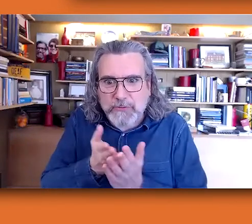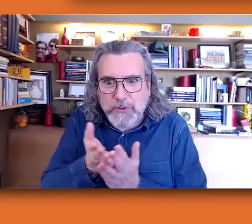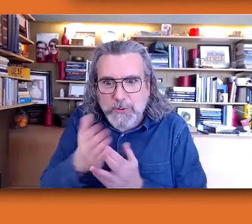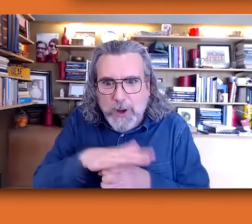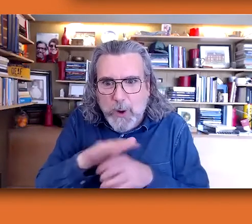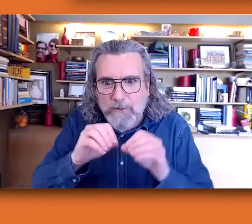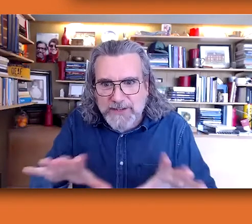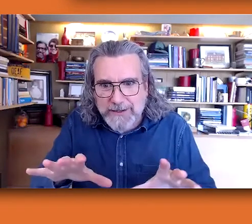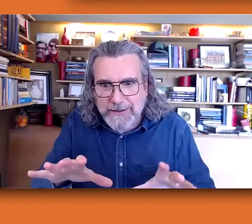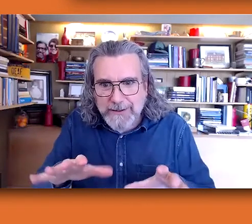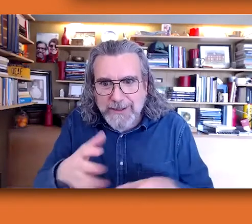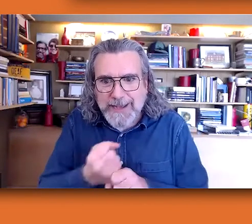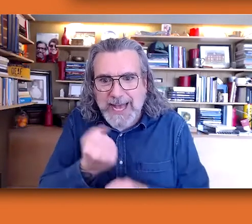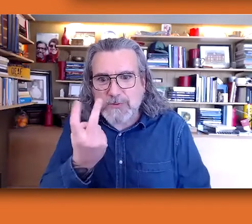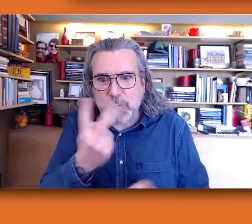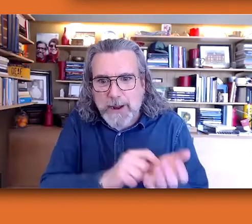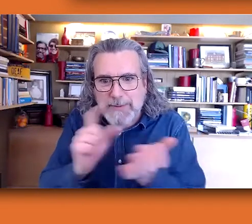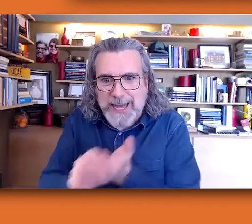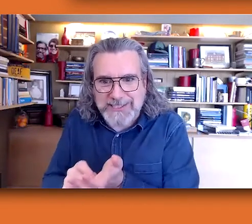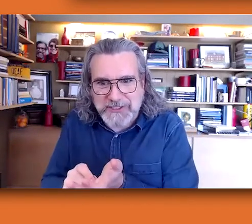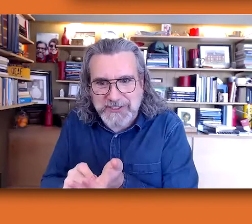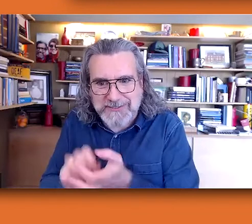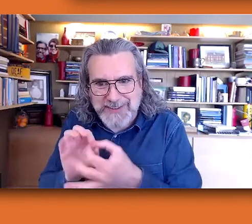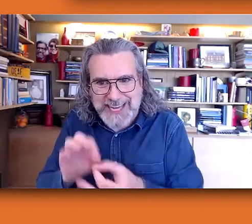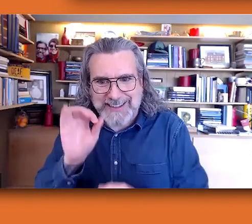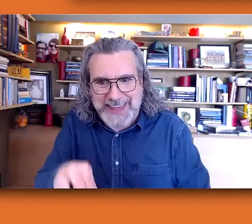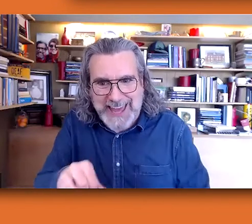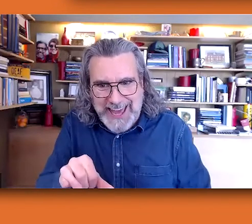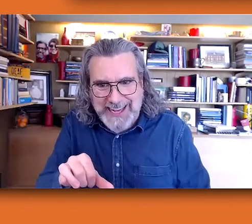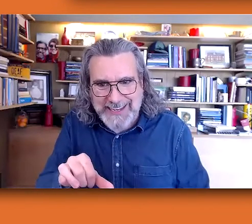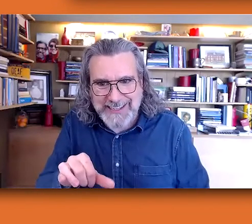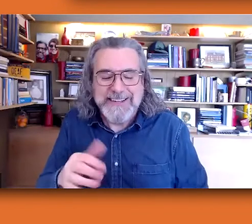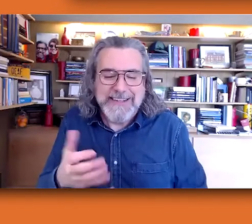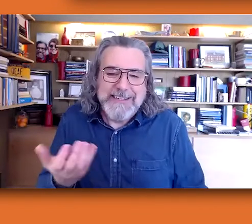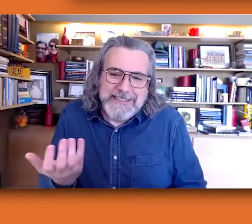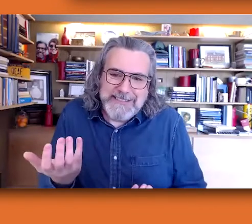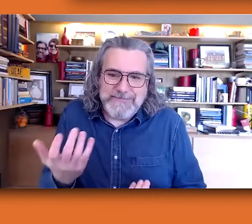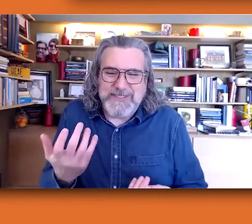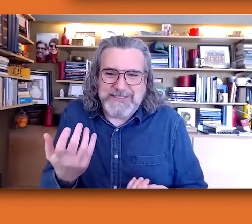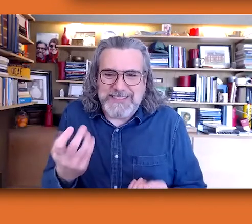and we were able to follow up with them through COVID, and that has resulted in two publica--